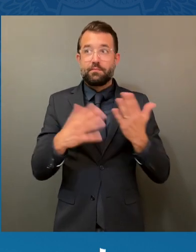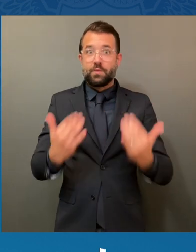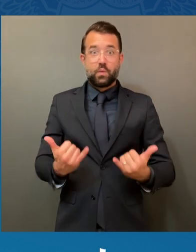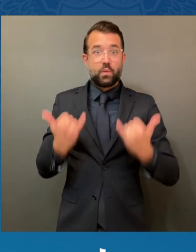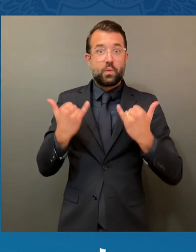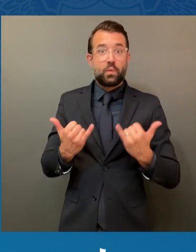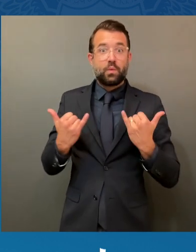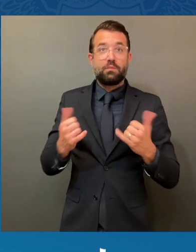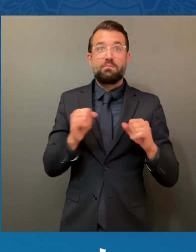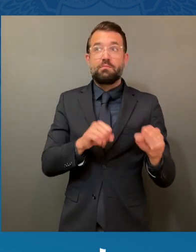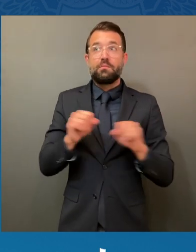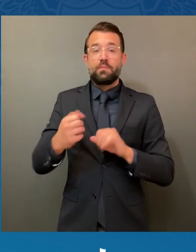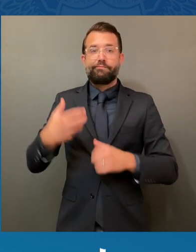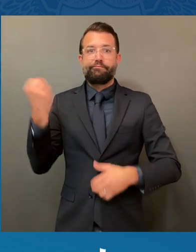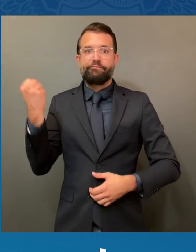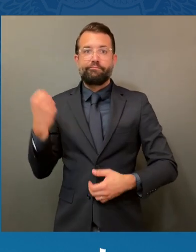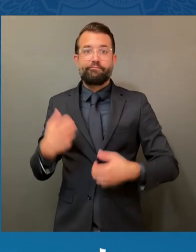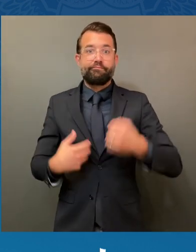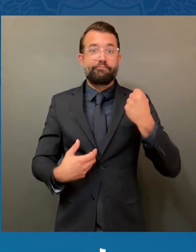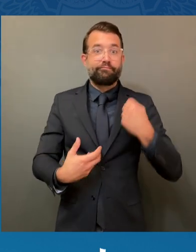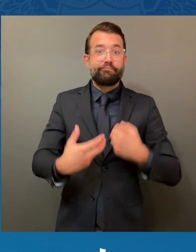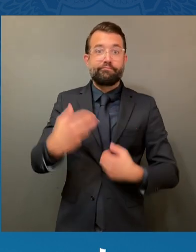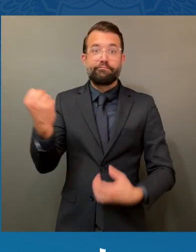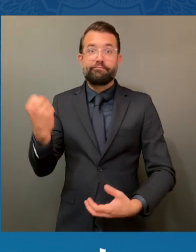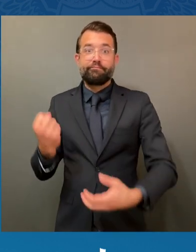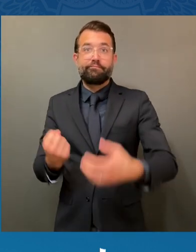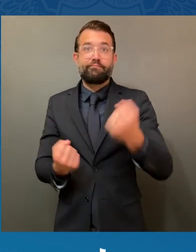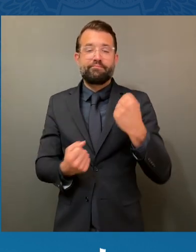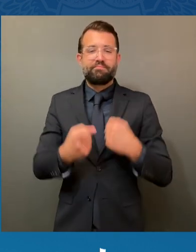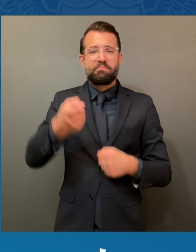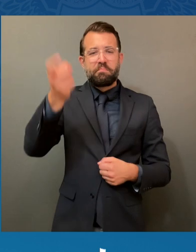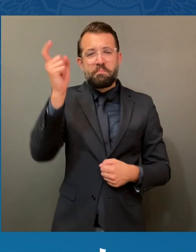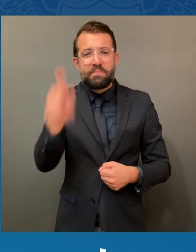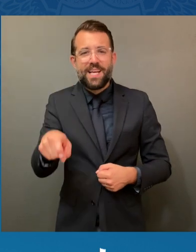and to build a more just, more safe,